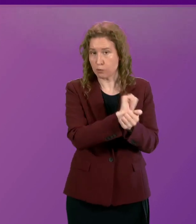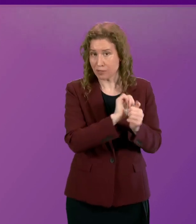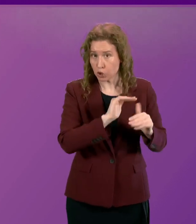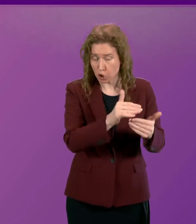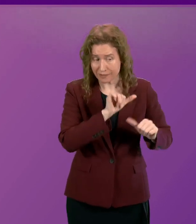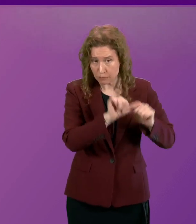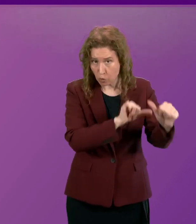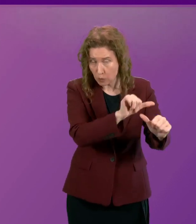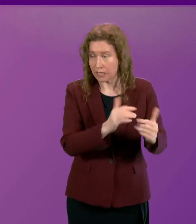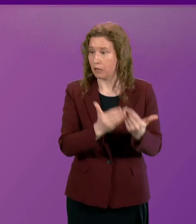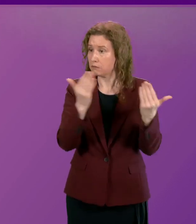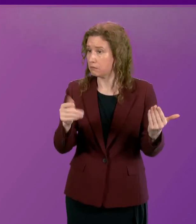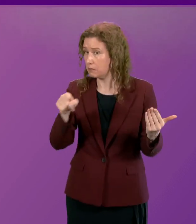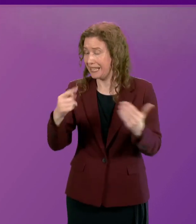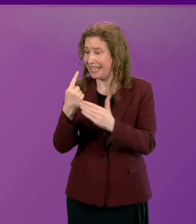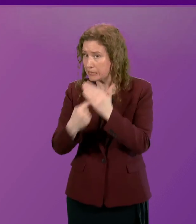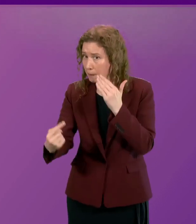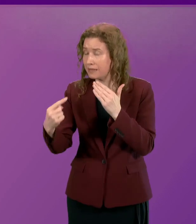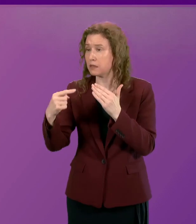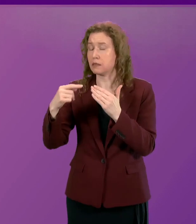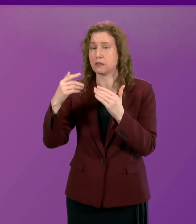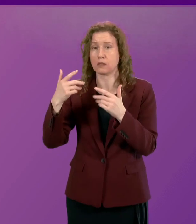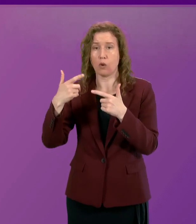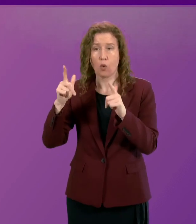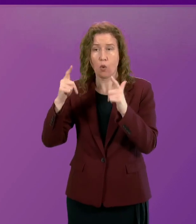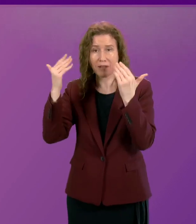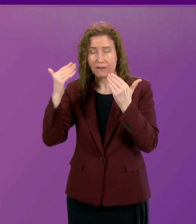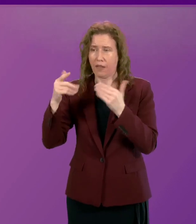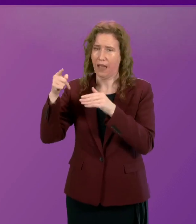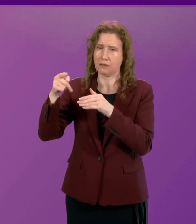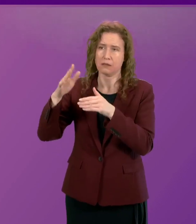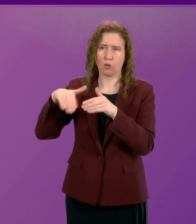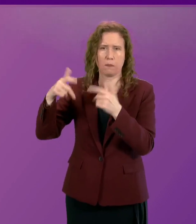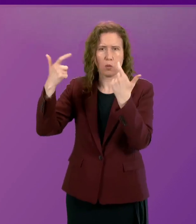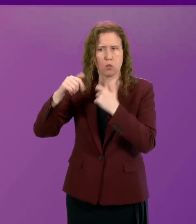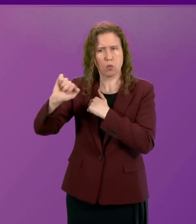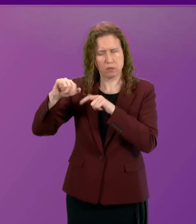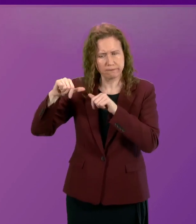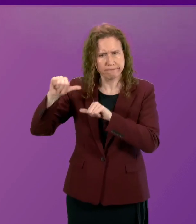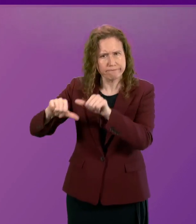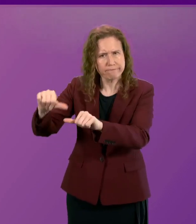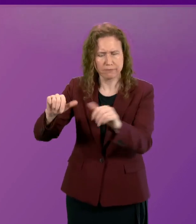of which is undertaken independently of ministers under the supervision of the Lord Advocate. I acknowledge Claire Baker’s long-standing interest in the case and, if there is anything